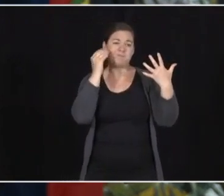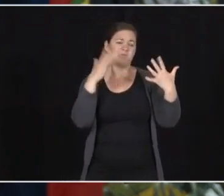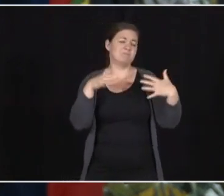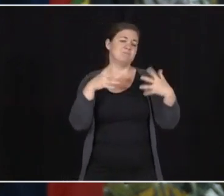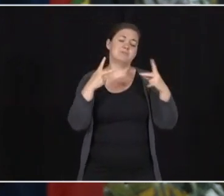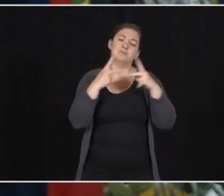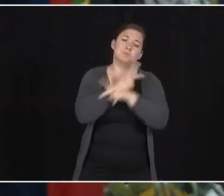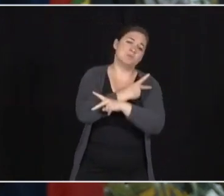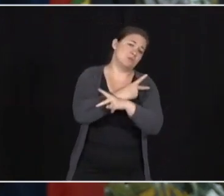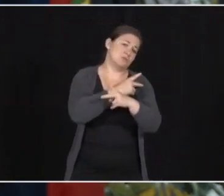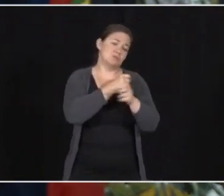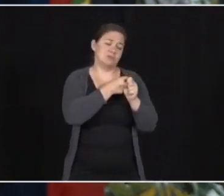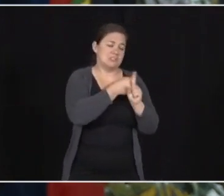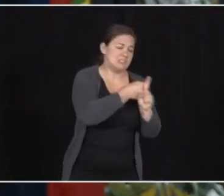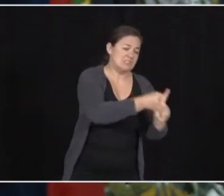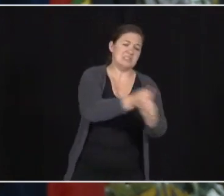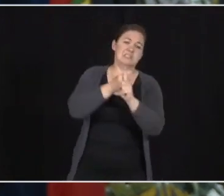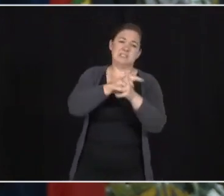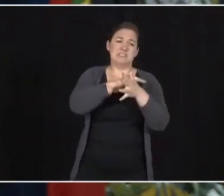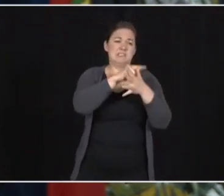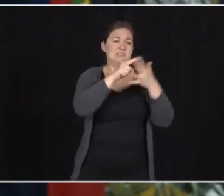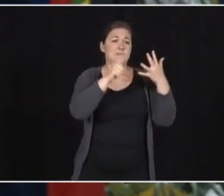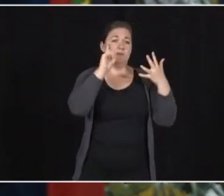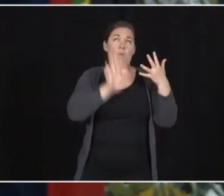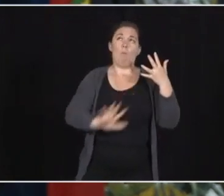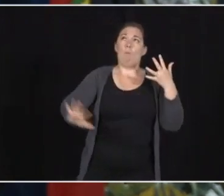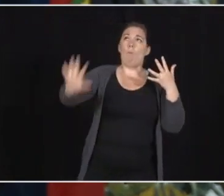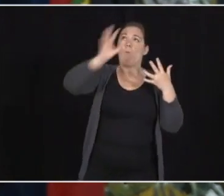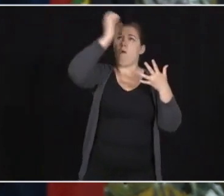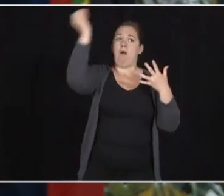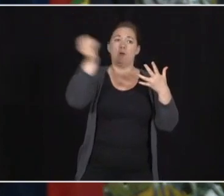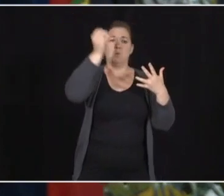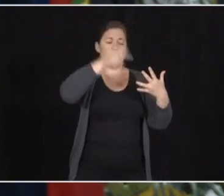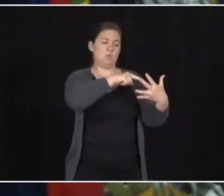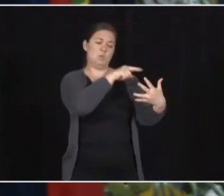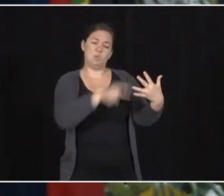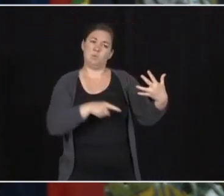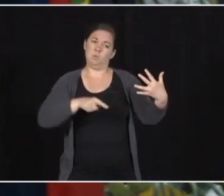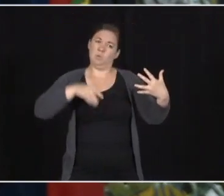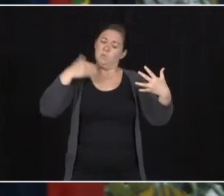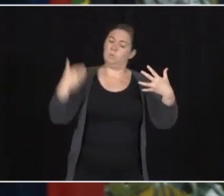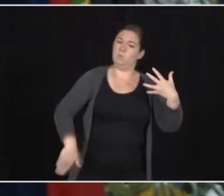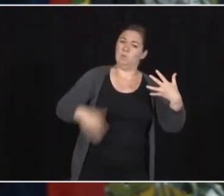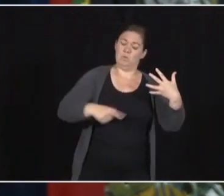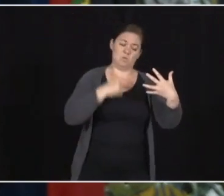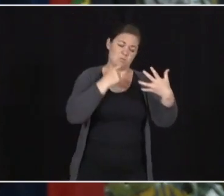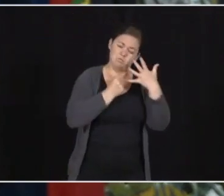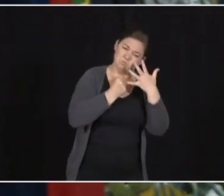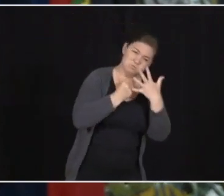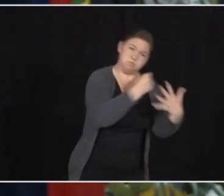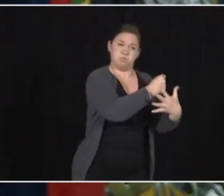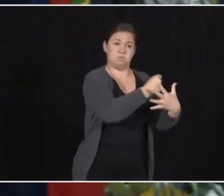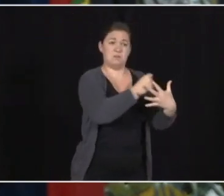in our province from COVID-19 outbreaks and in staffing issues. That is why our government requested